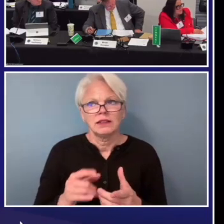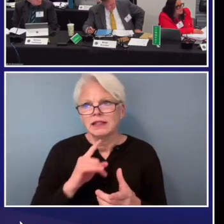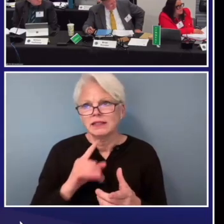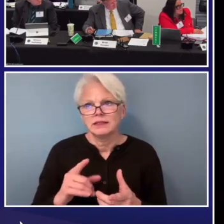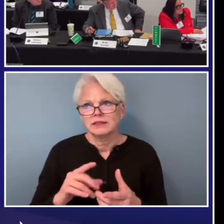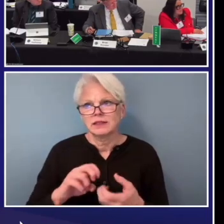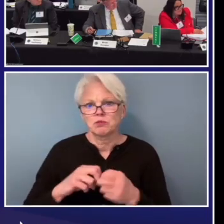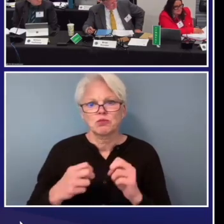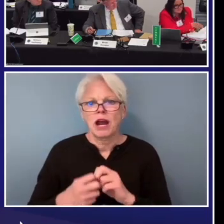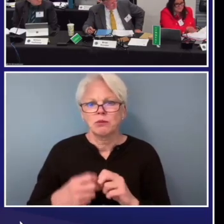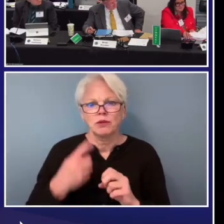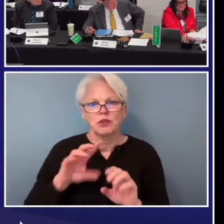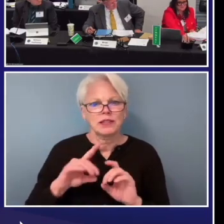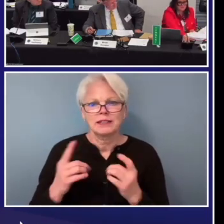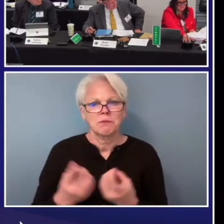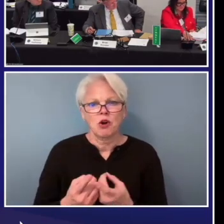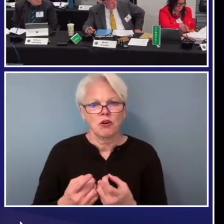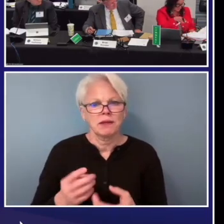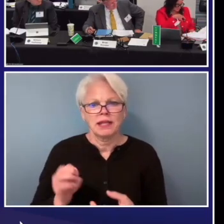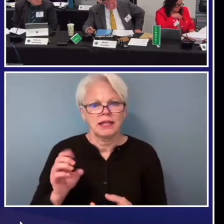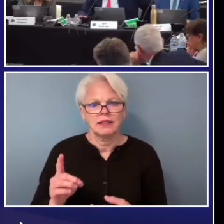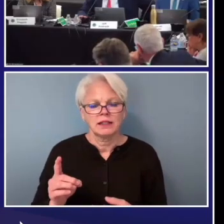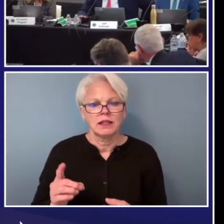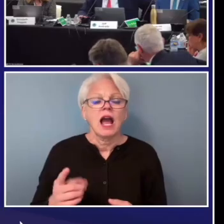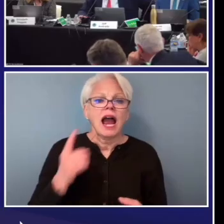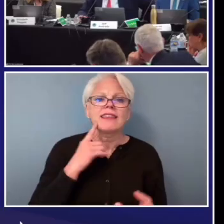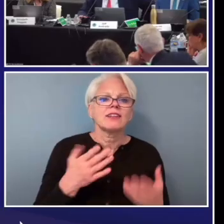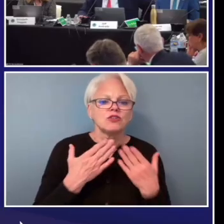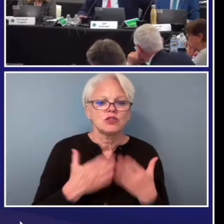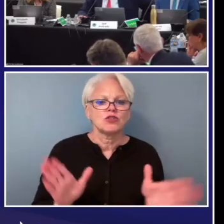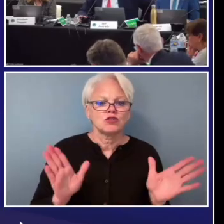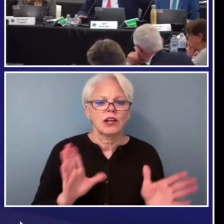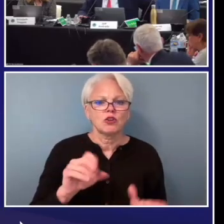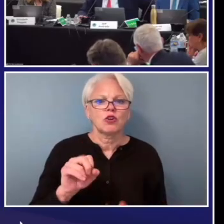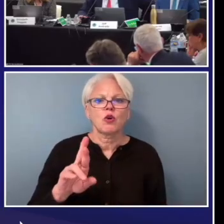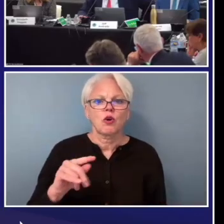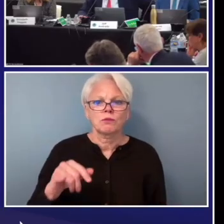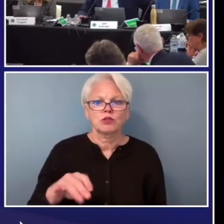I think it's just general corporate law and board governance that we've